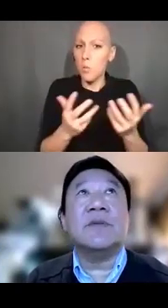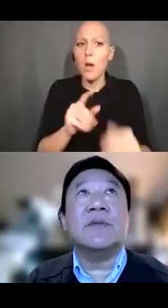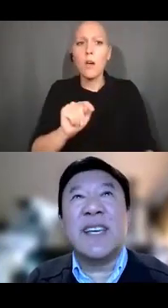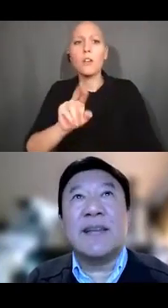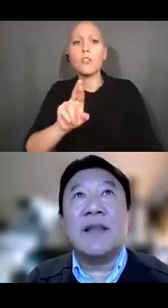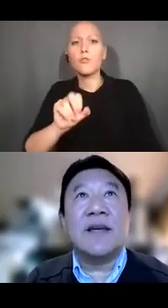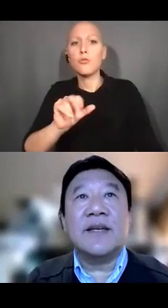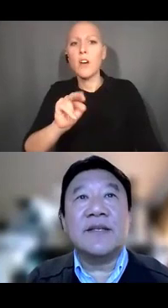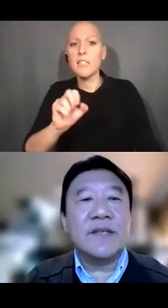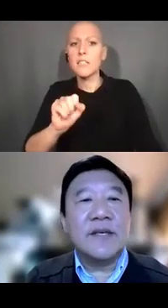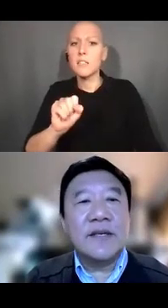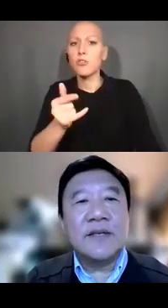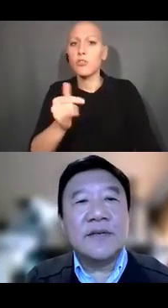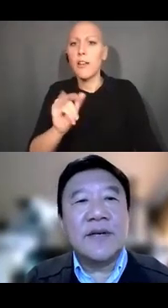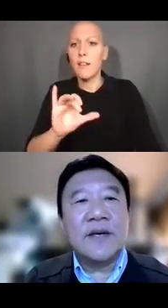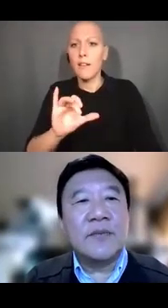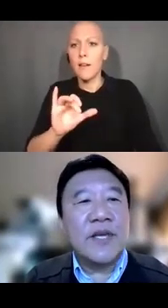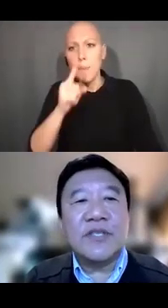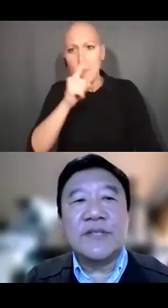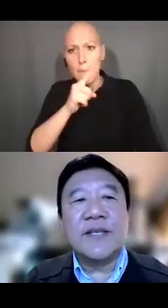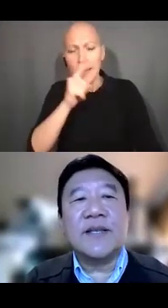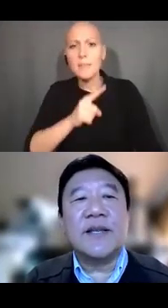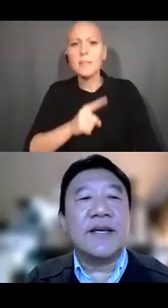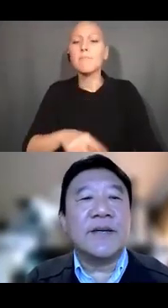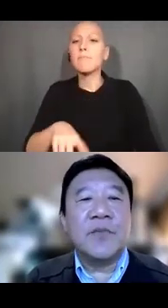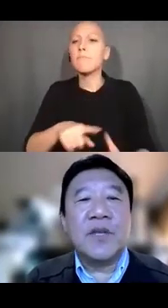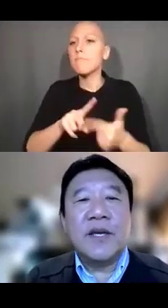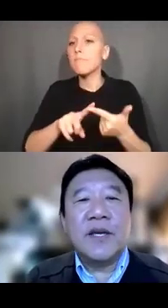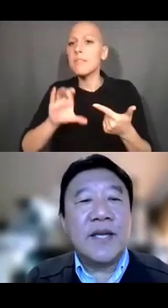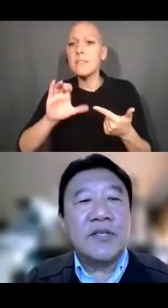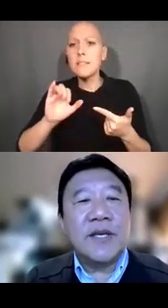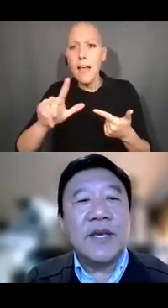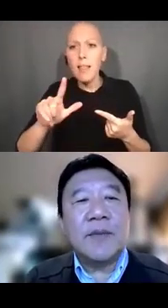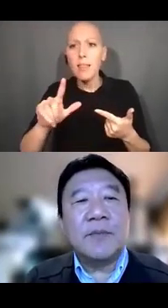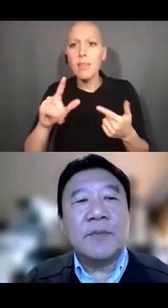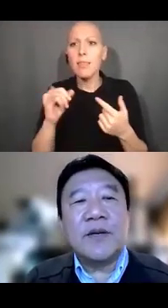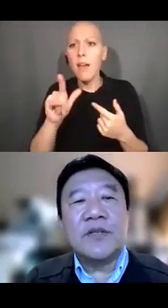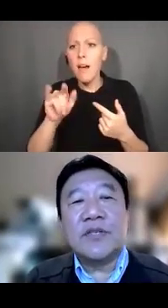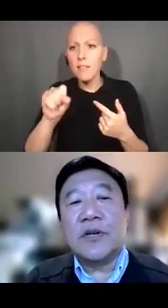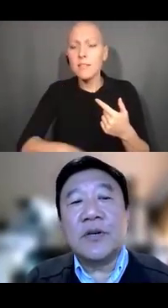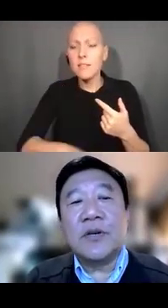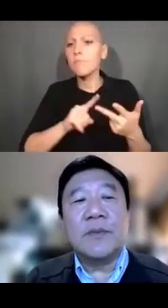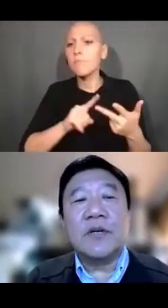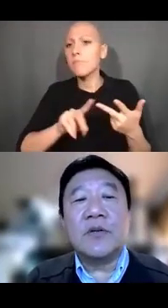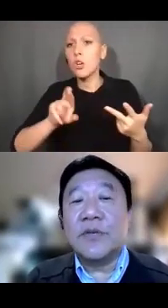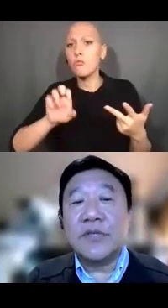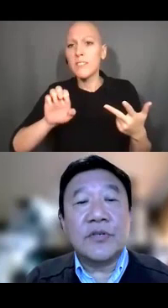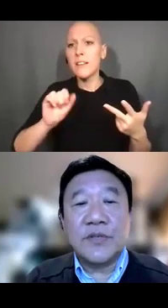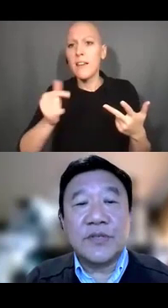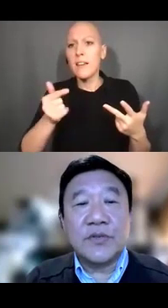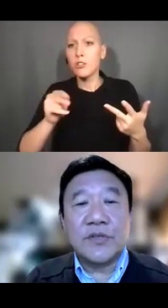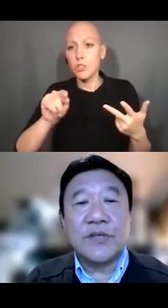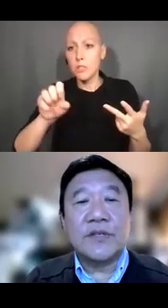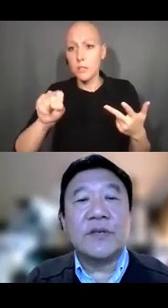cell lines, reagents and the like. It actually came up "Sharing Biomedical Research Resources: